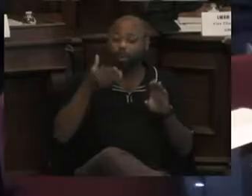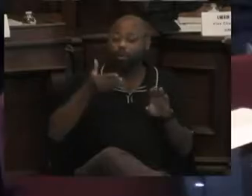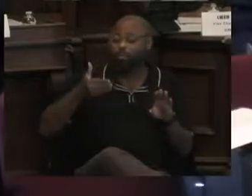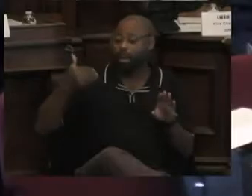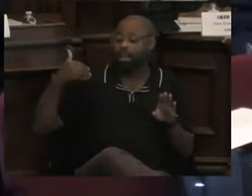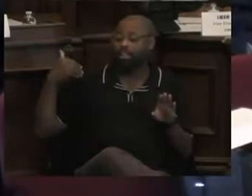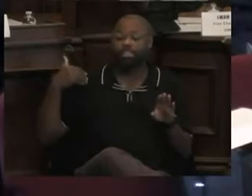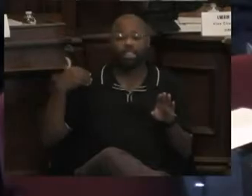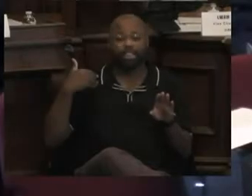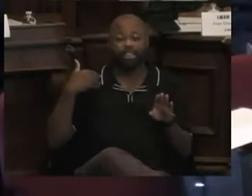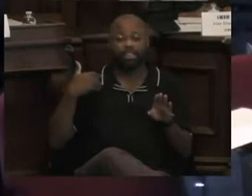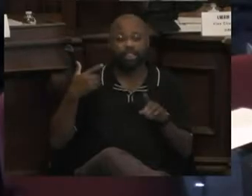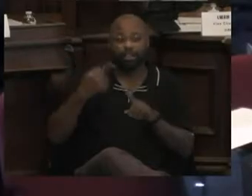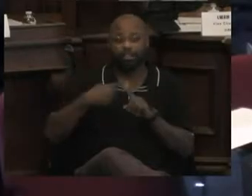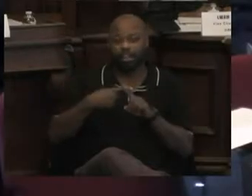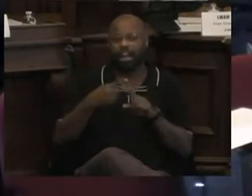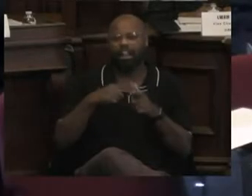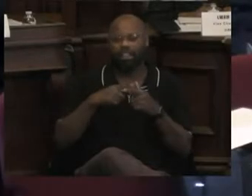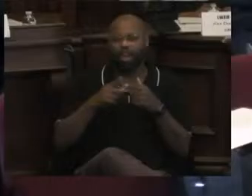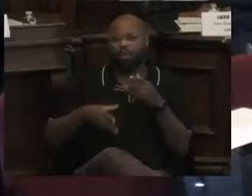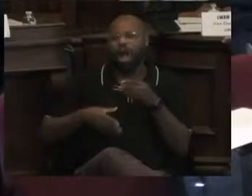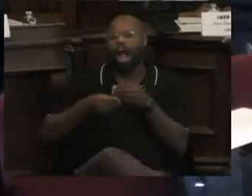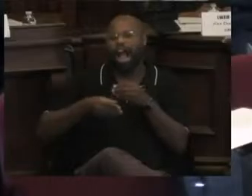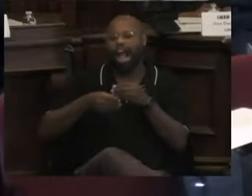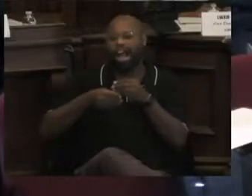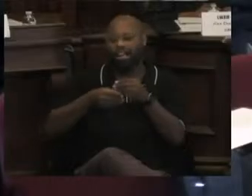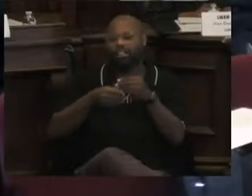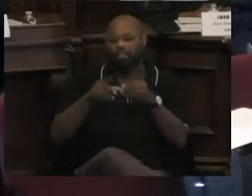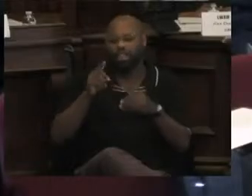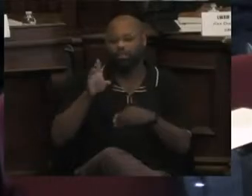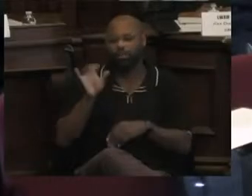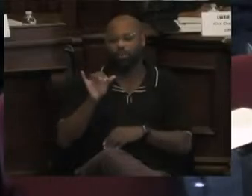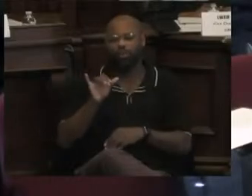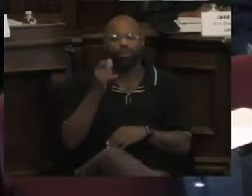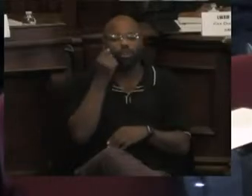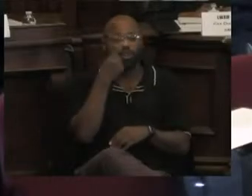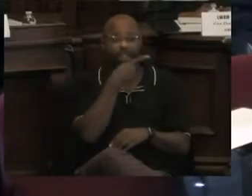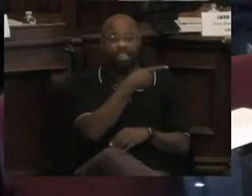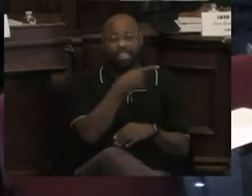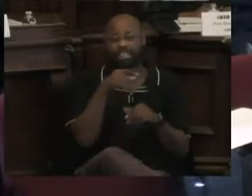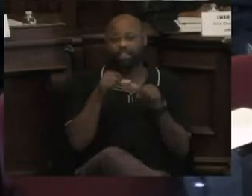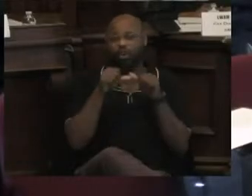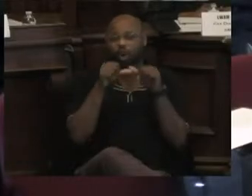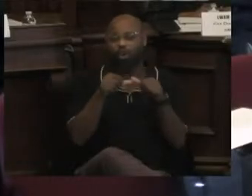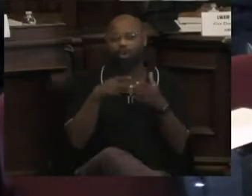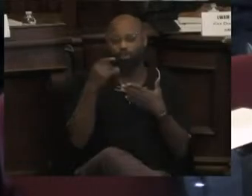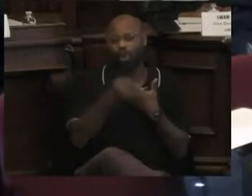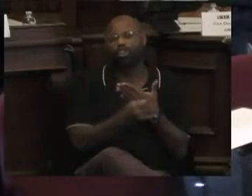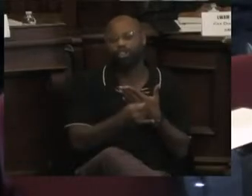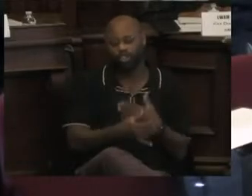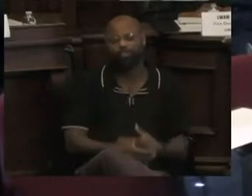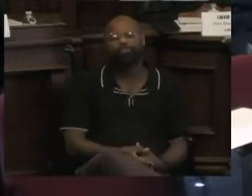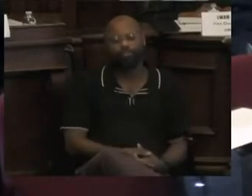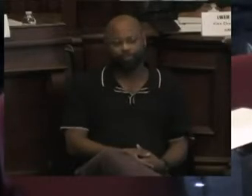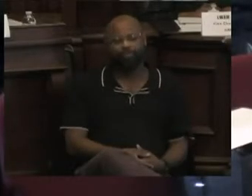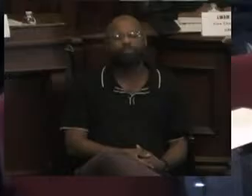improve it as the time goes by and I will go back to the past cases in previous months and